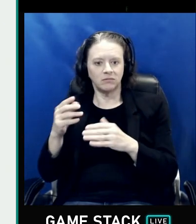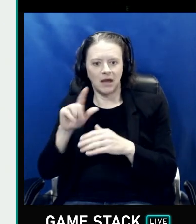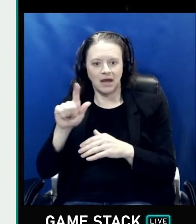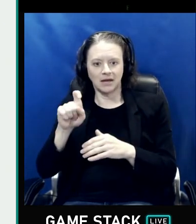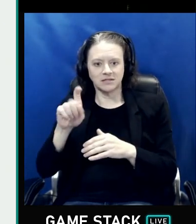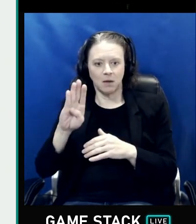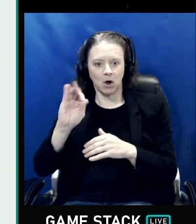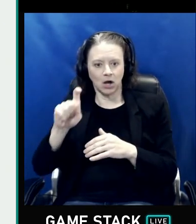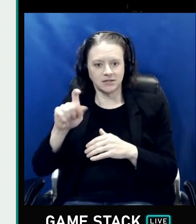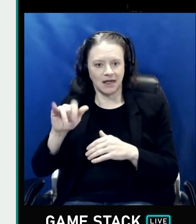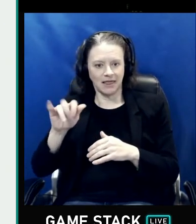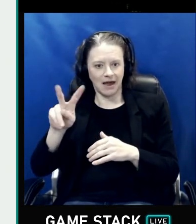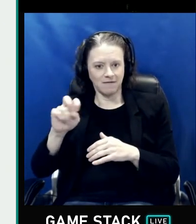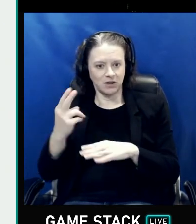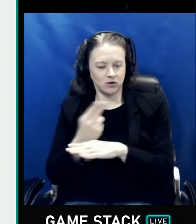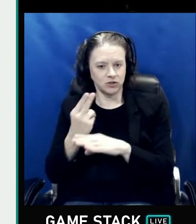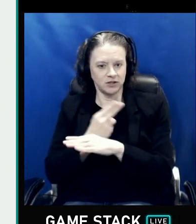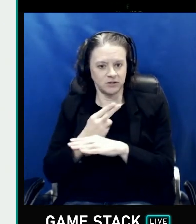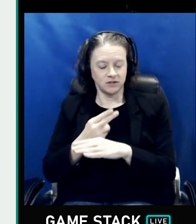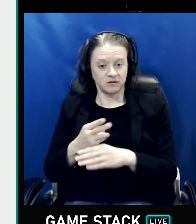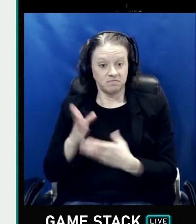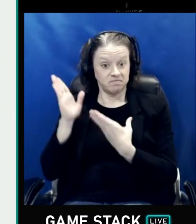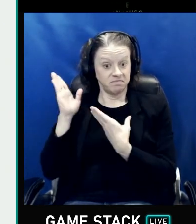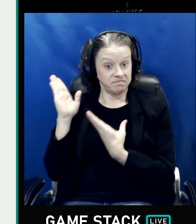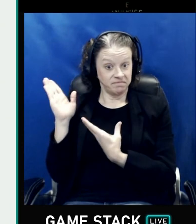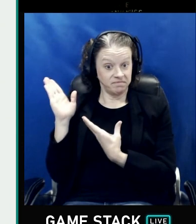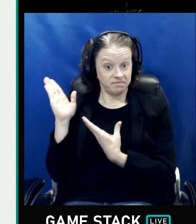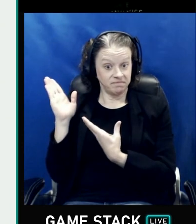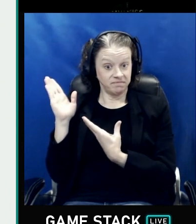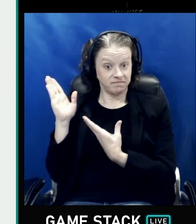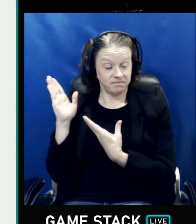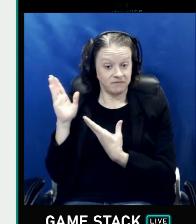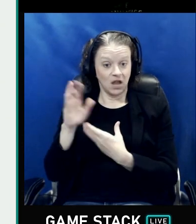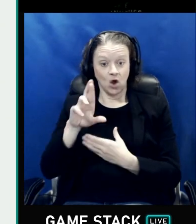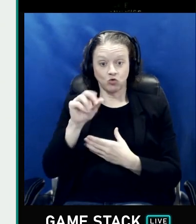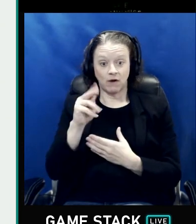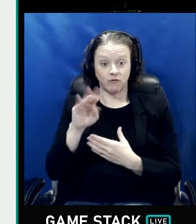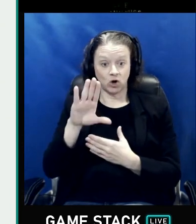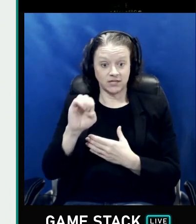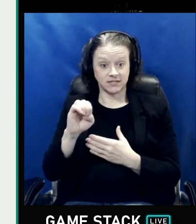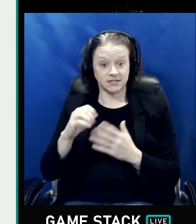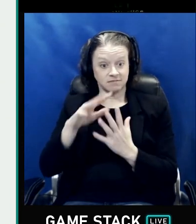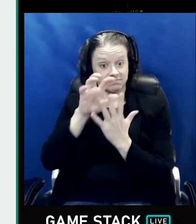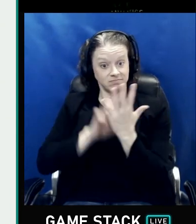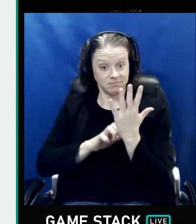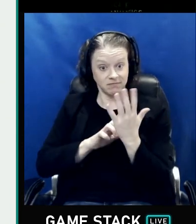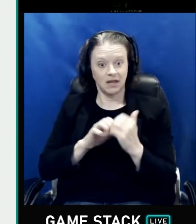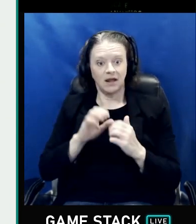Some references for the topics that I've talked about today. These links will take you to any and more information that you want to know about.